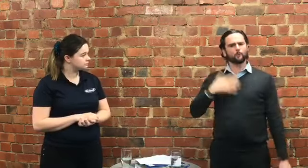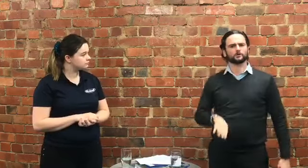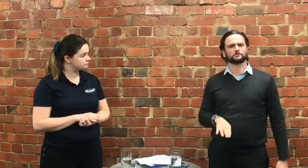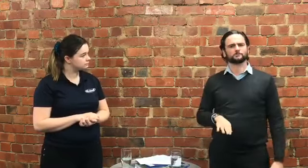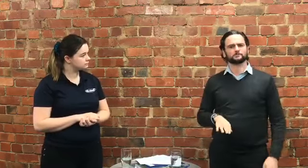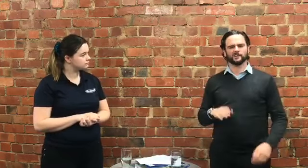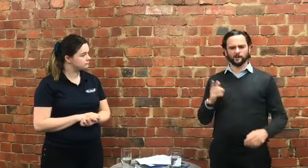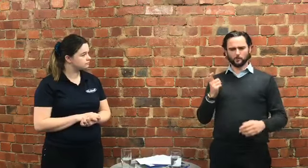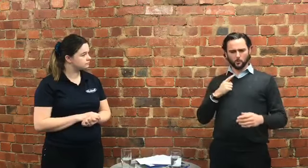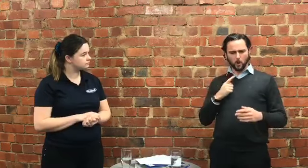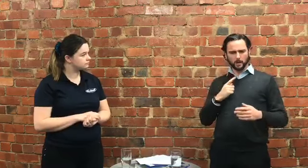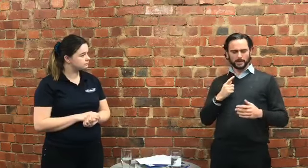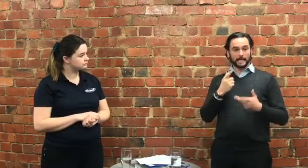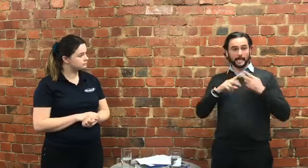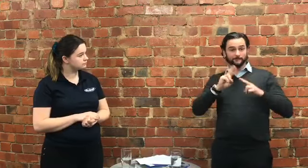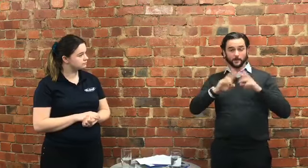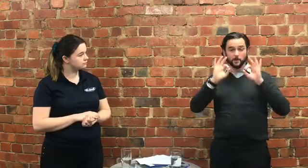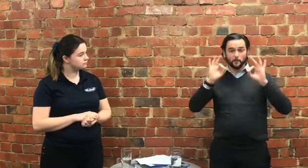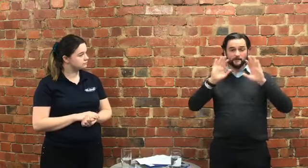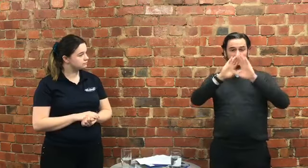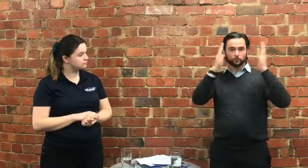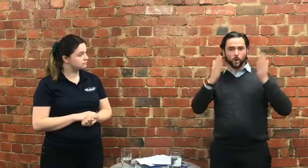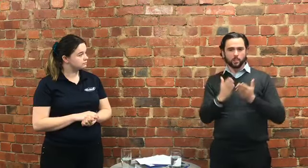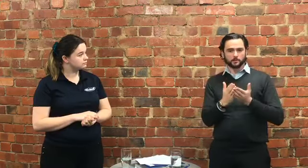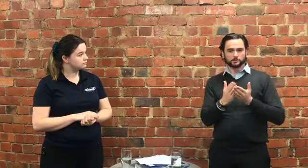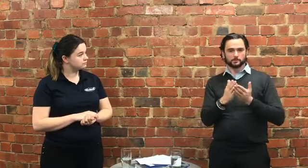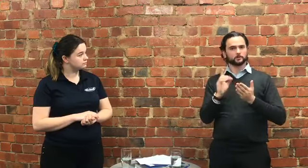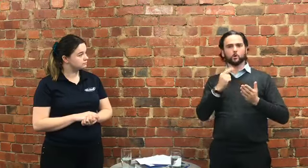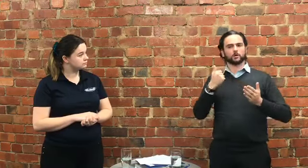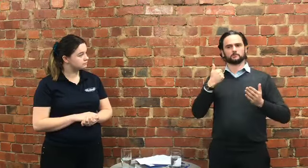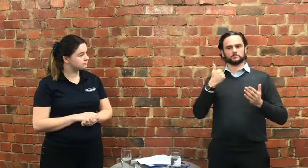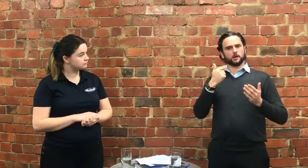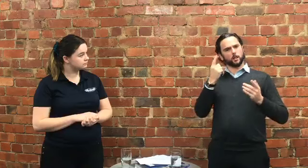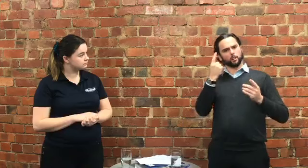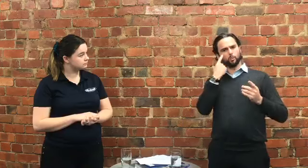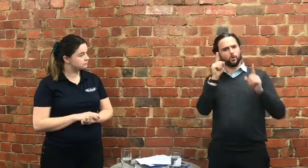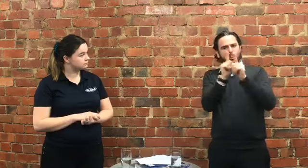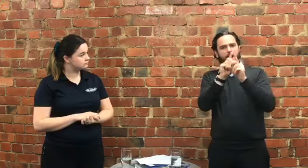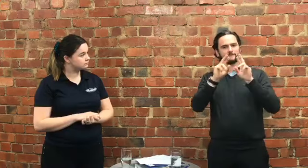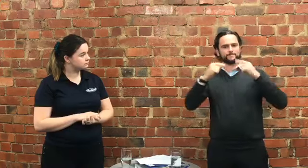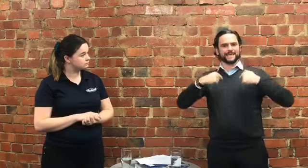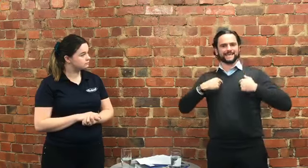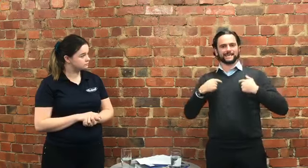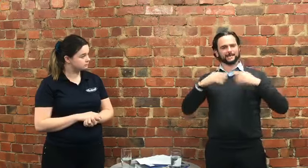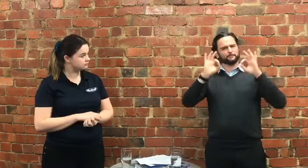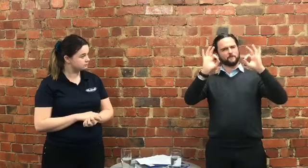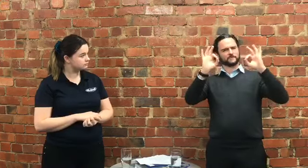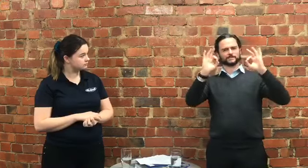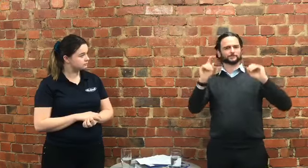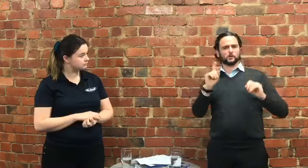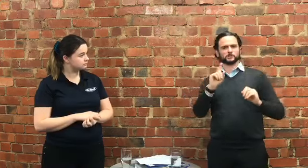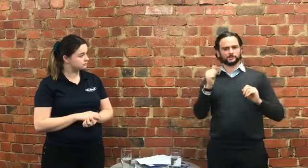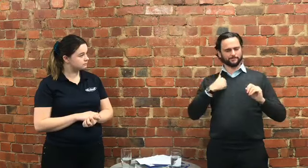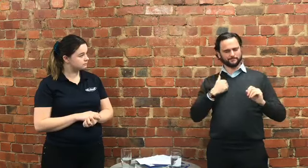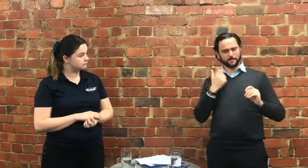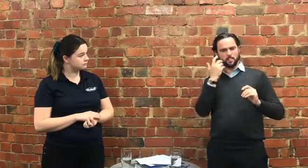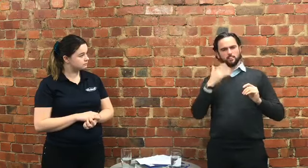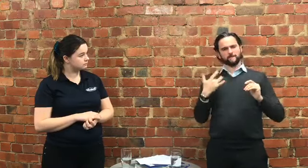but really think about what you as an individual want, what ideally you would like for you,